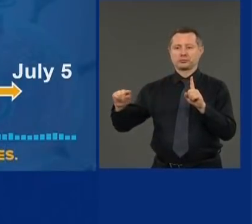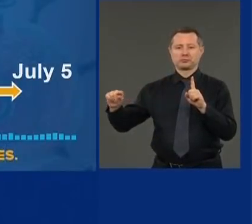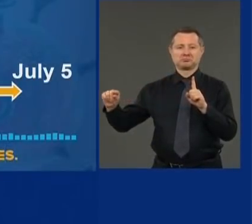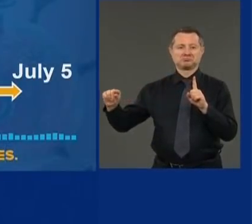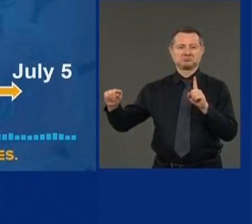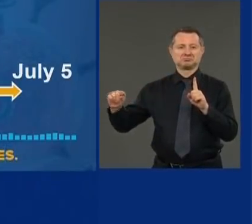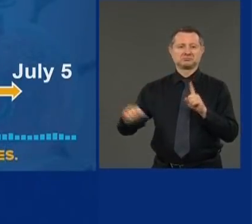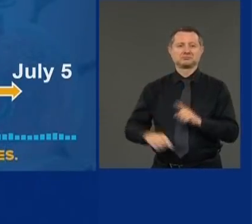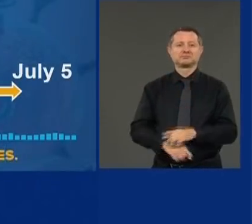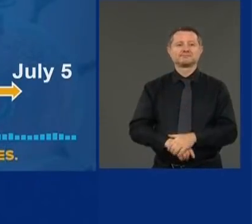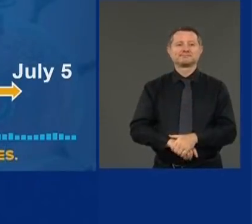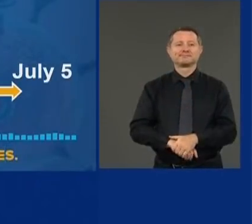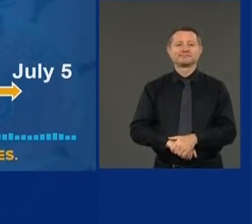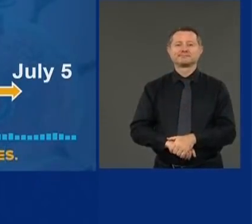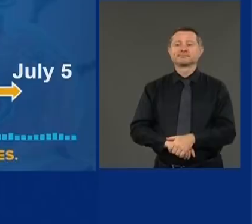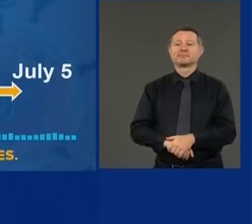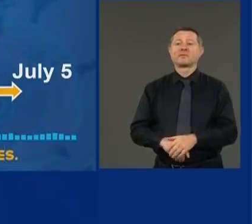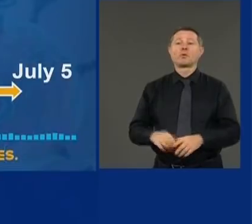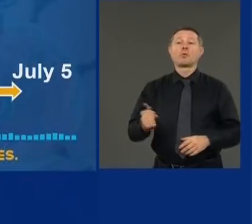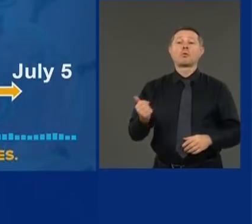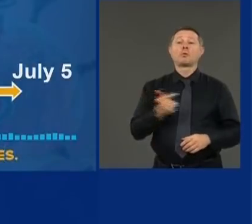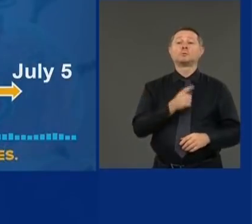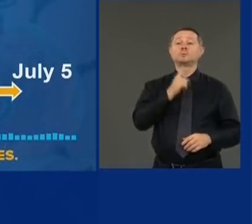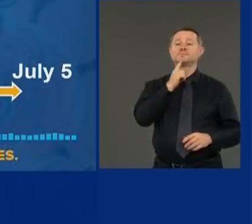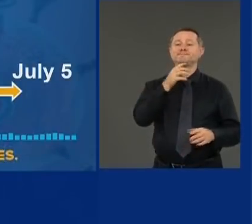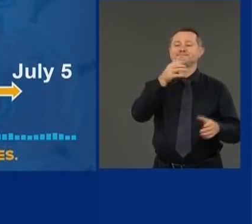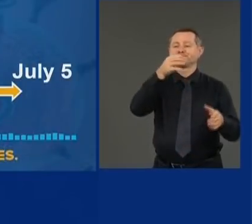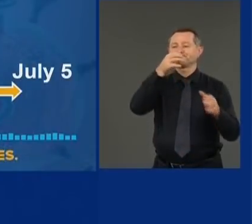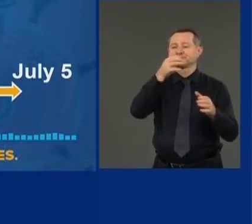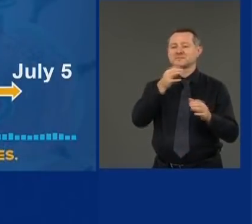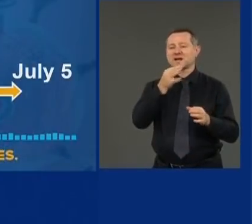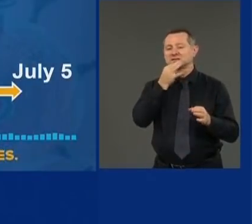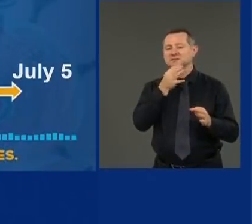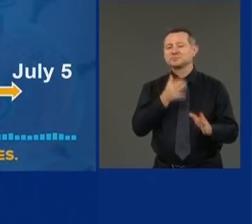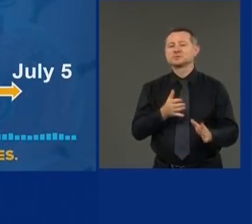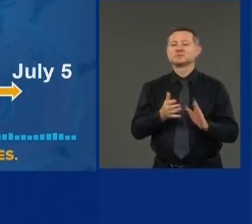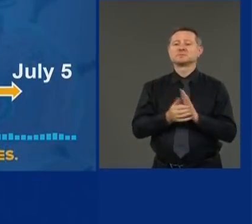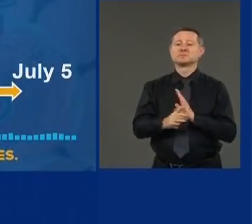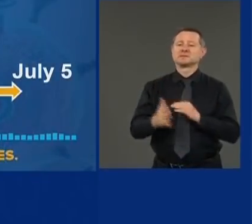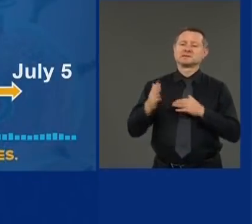YOU SEE THAT GOLD LINE UNDER MAY 15th. THAT'S WHERE WE WERE WHEN WE